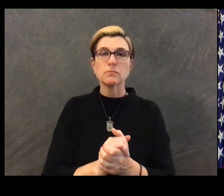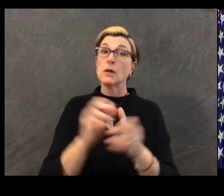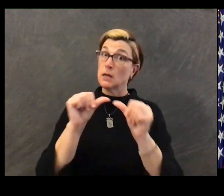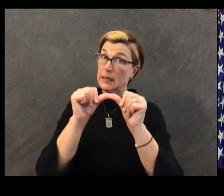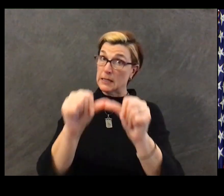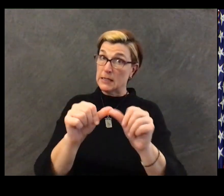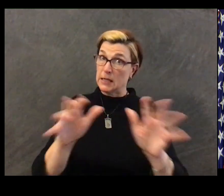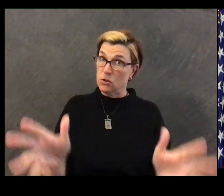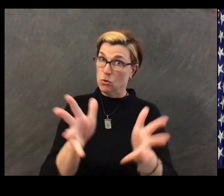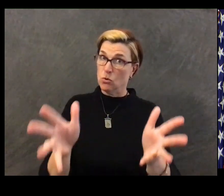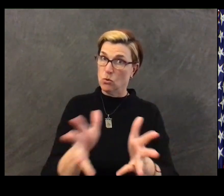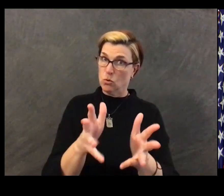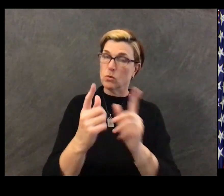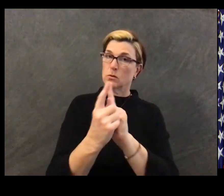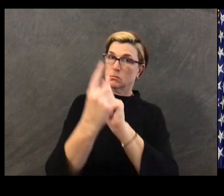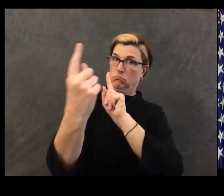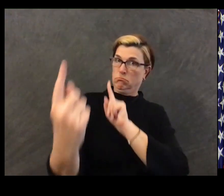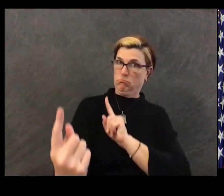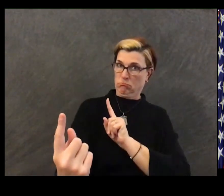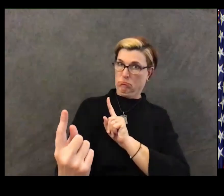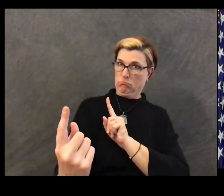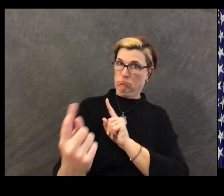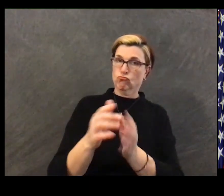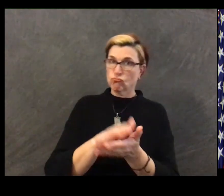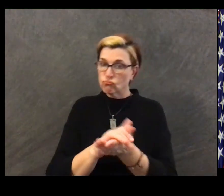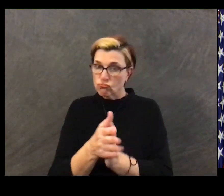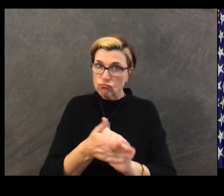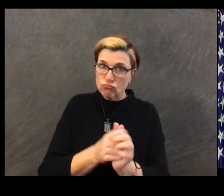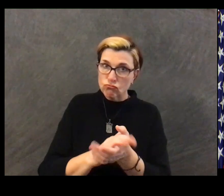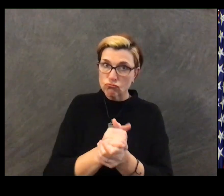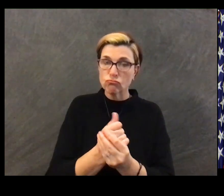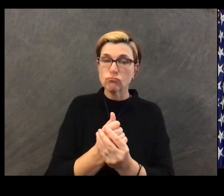follow a careful phased approach and I want to remind all Americans to adhere